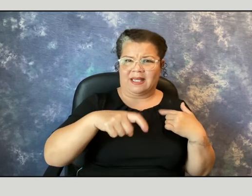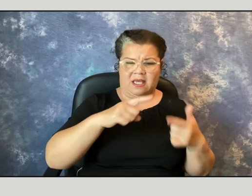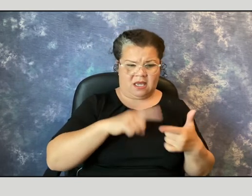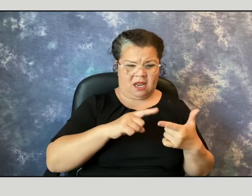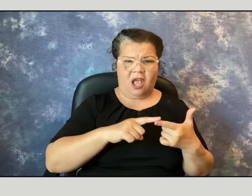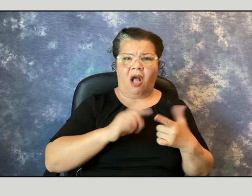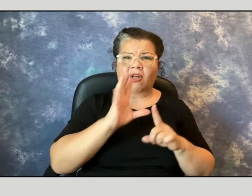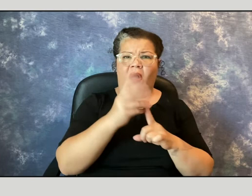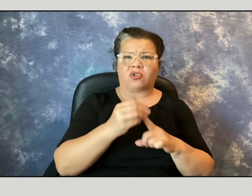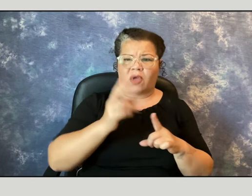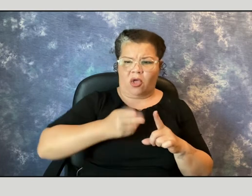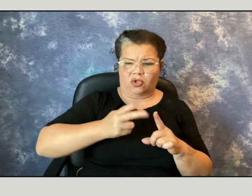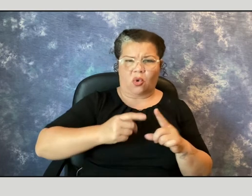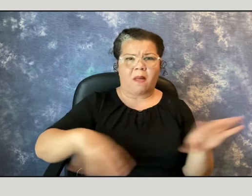rather than to the outside world?